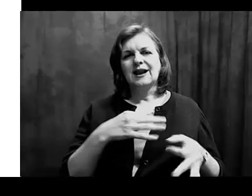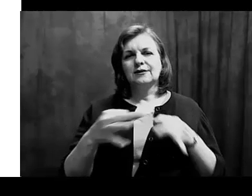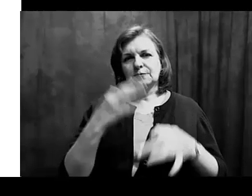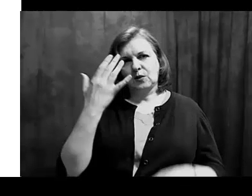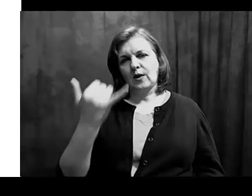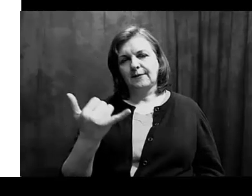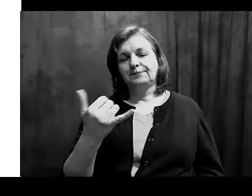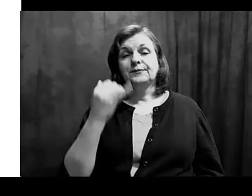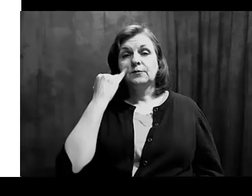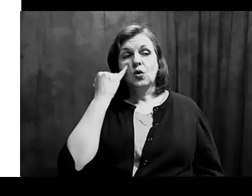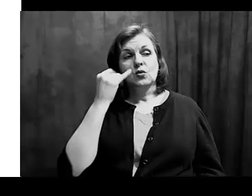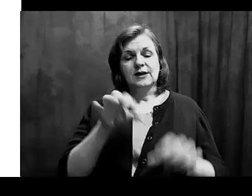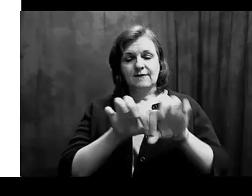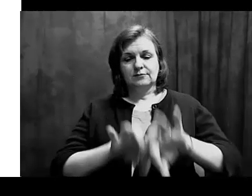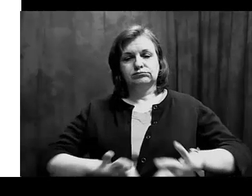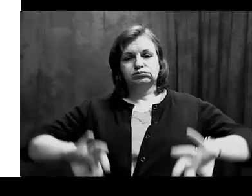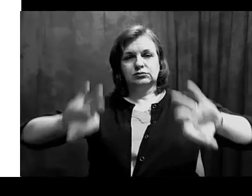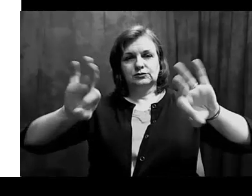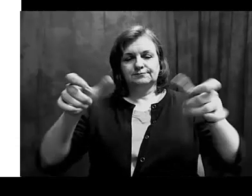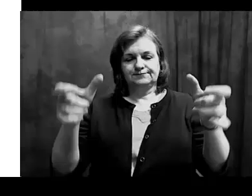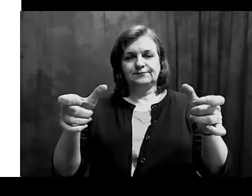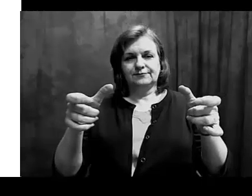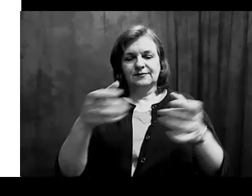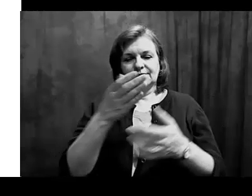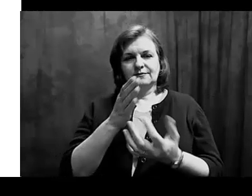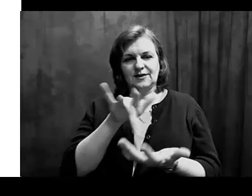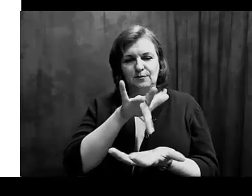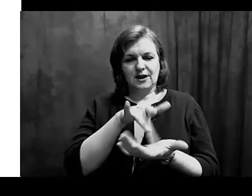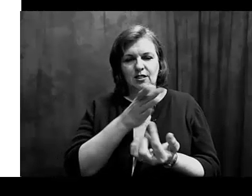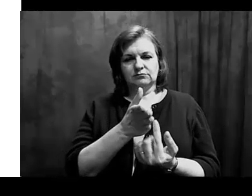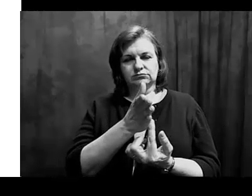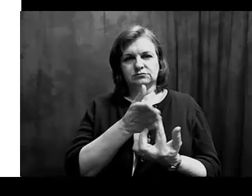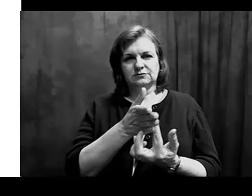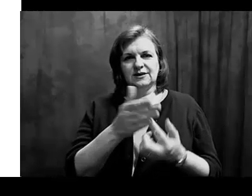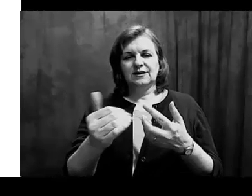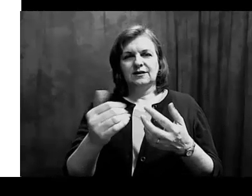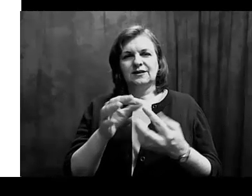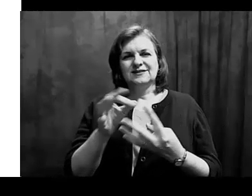and out of the cell and if we couldn't do it by diffusion